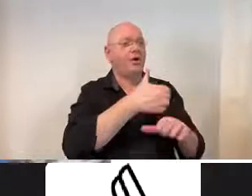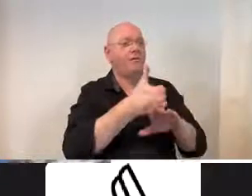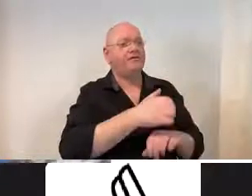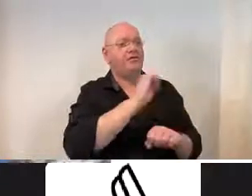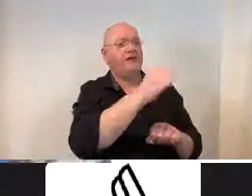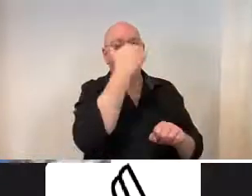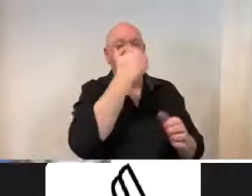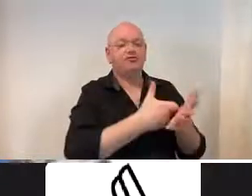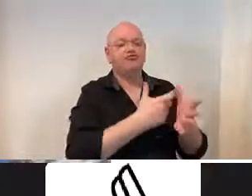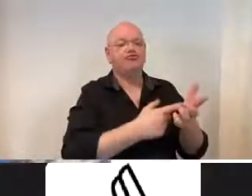and clay ceramic workshops.